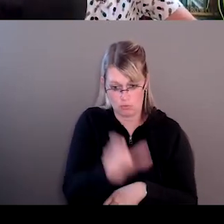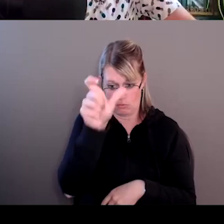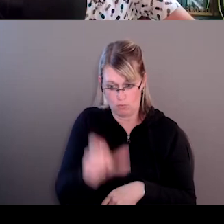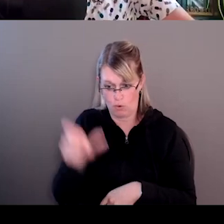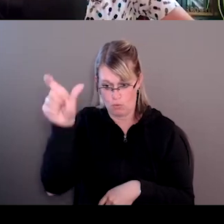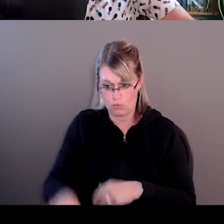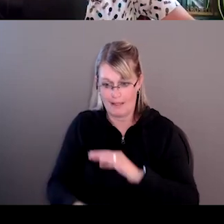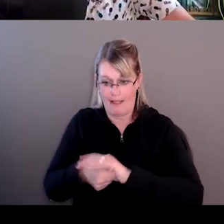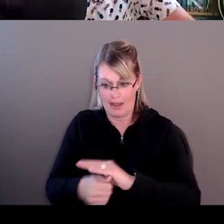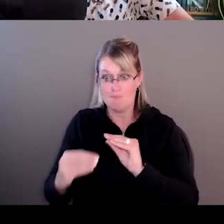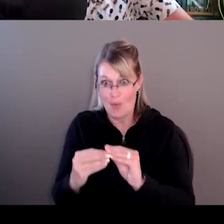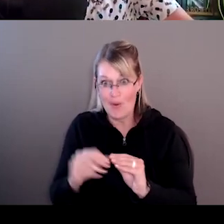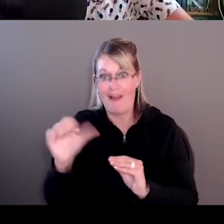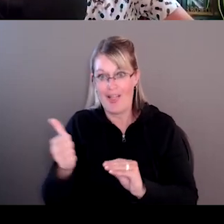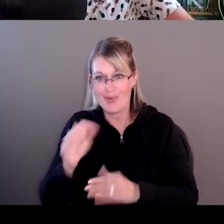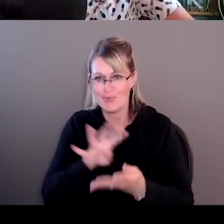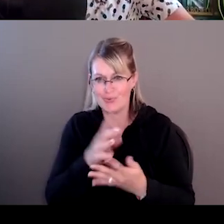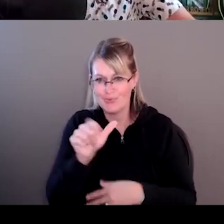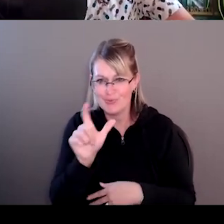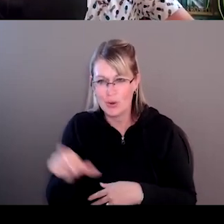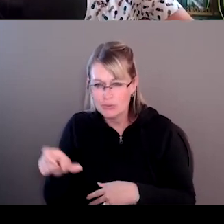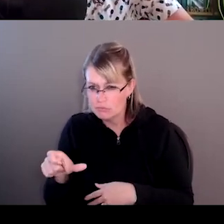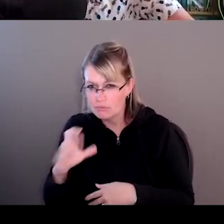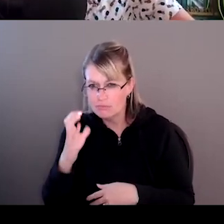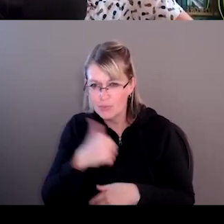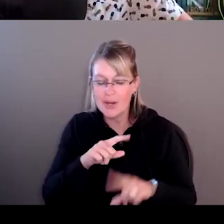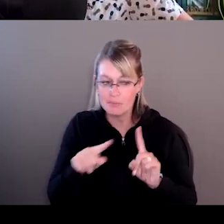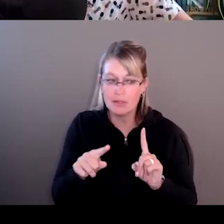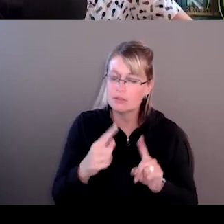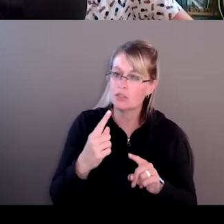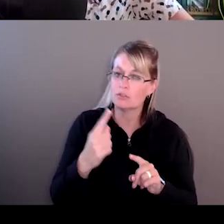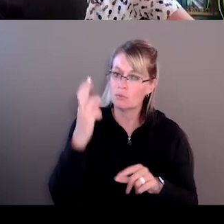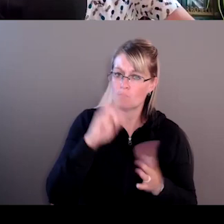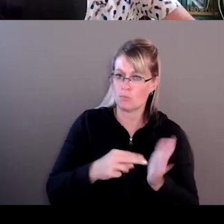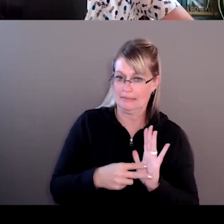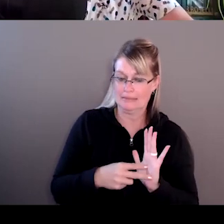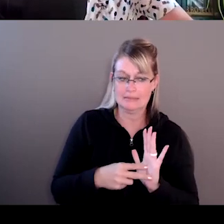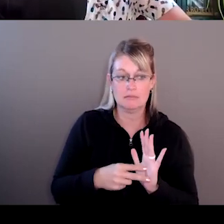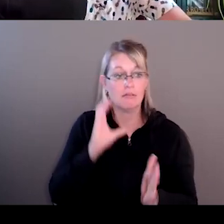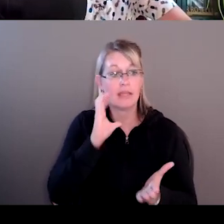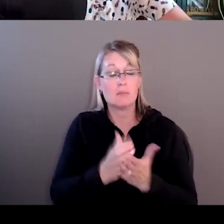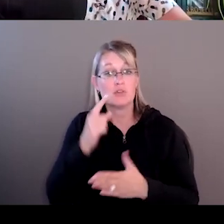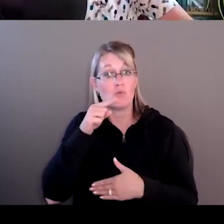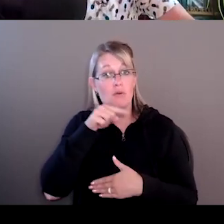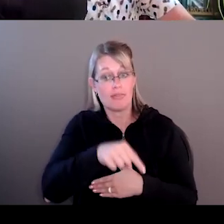rows. I think it is weird. But there is a use case for it. The image for this section intro is